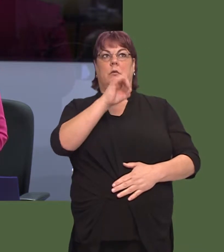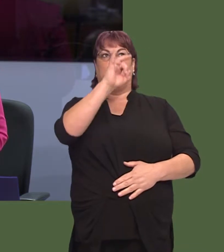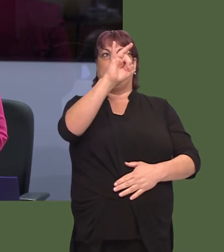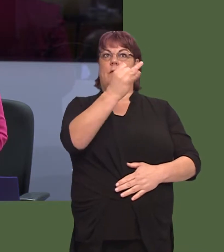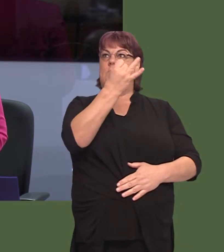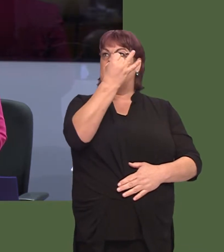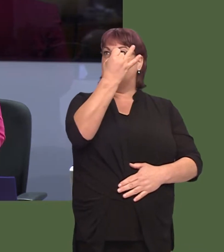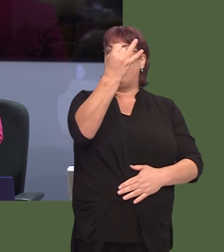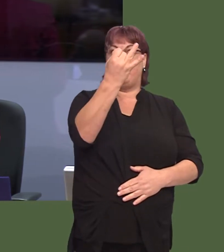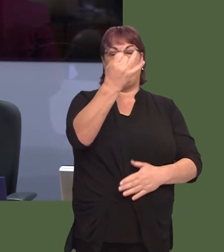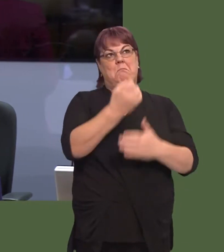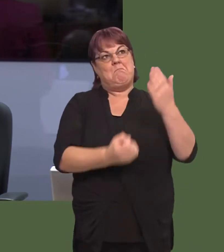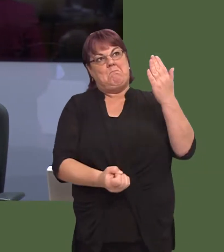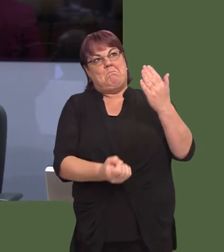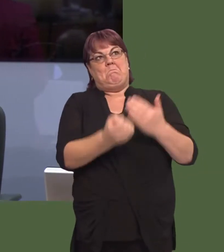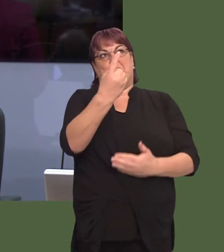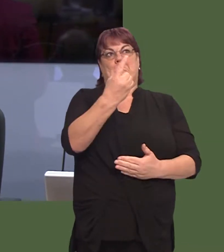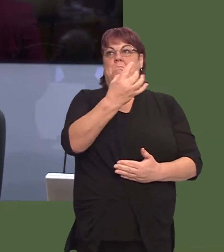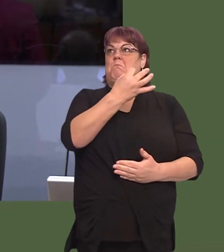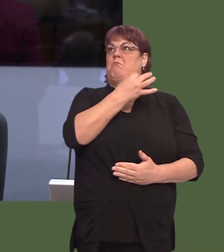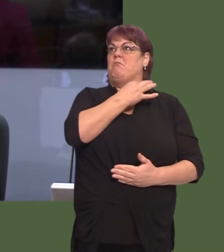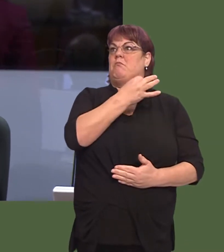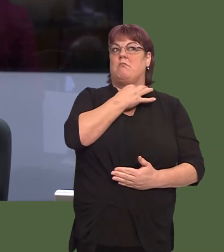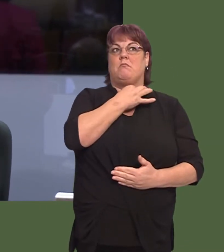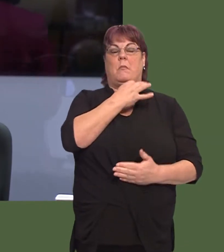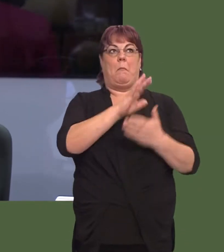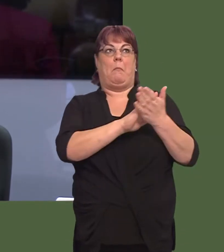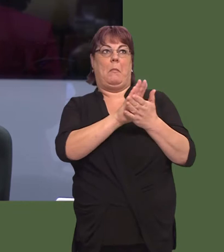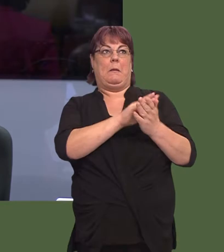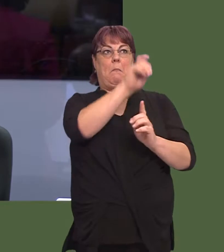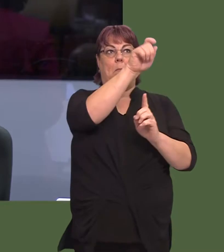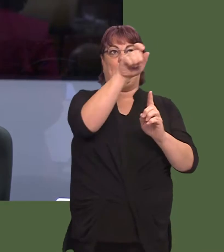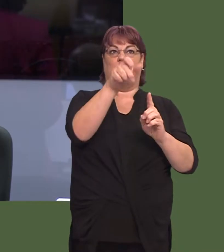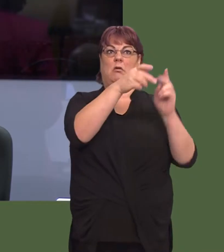unexpected incidents resulting in patient deaths registered across Wales in the past